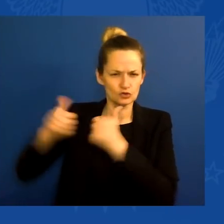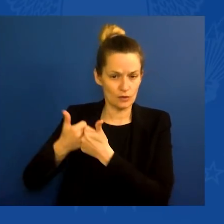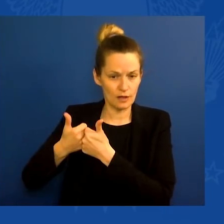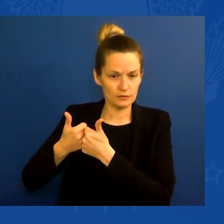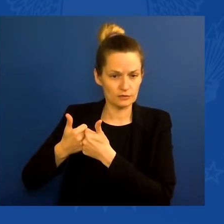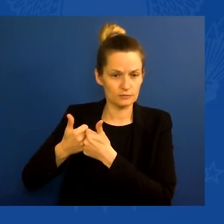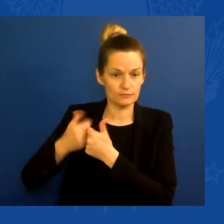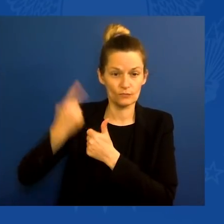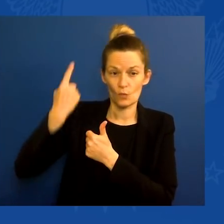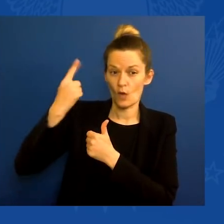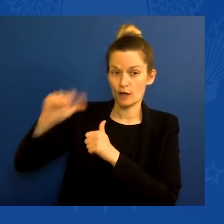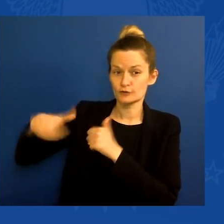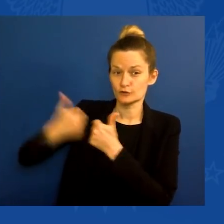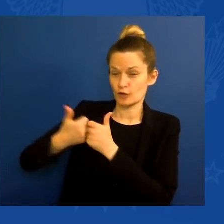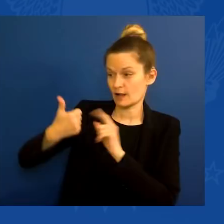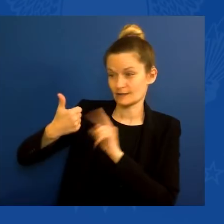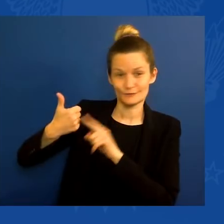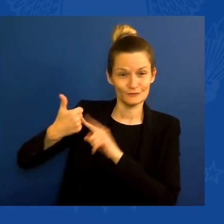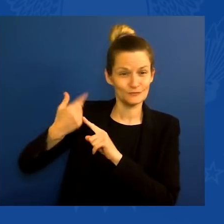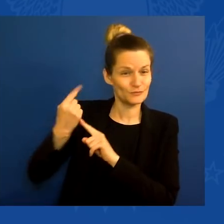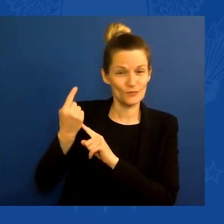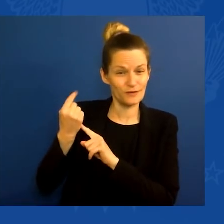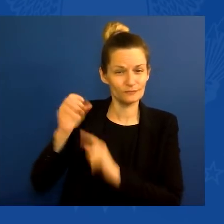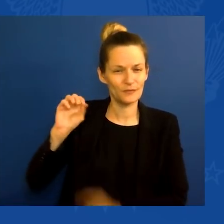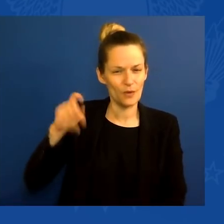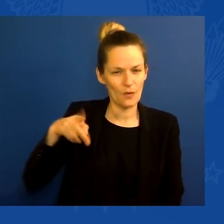So many, young and old,